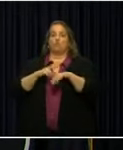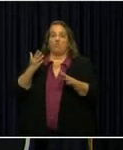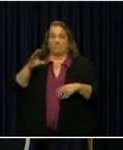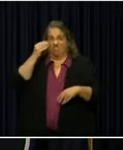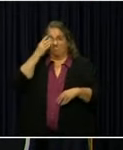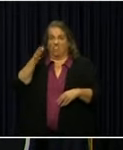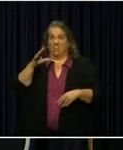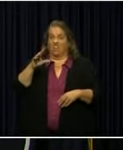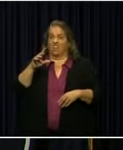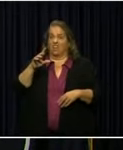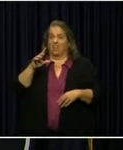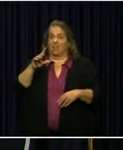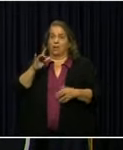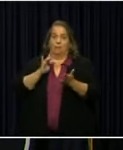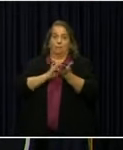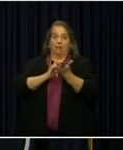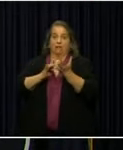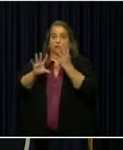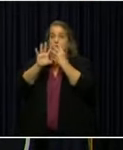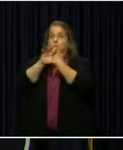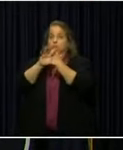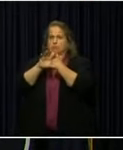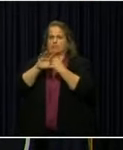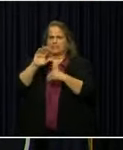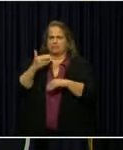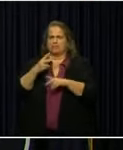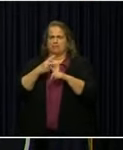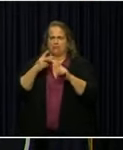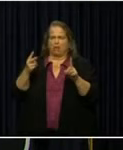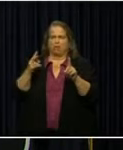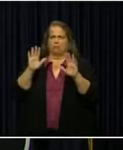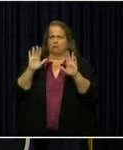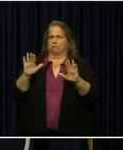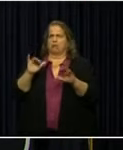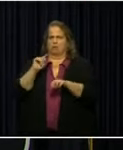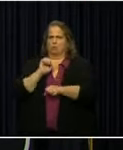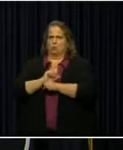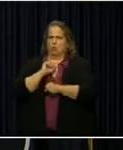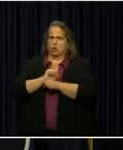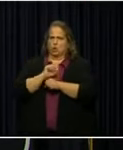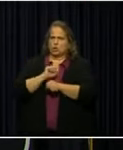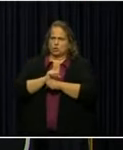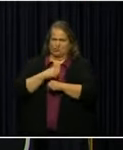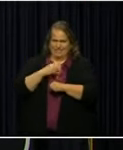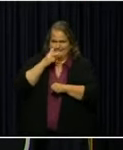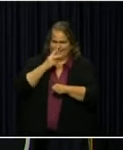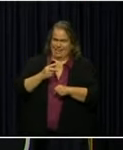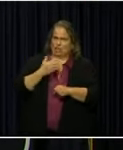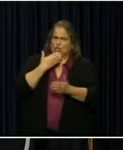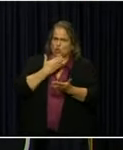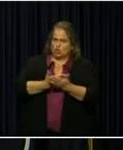THOSE PREREQUISITES. AND WHETHER A STATES LOOSEN